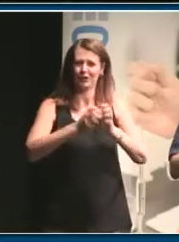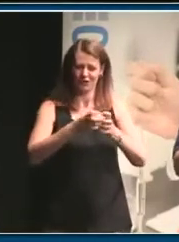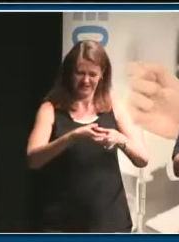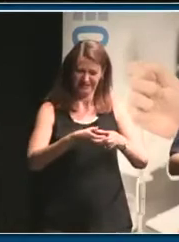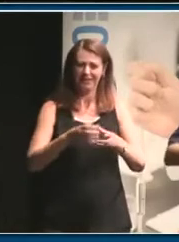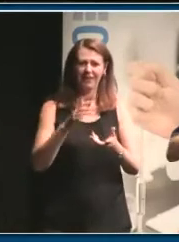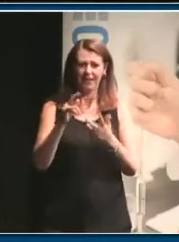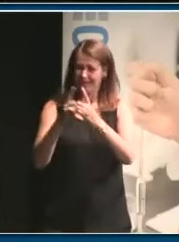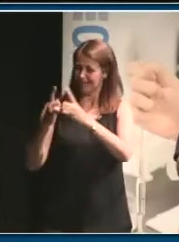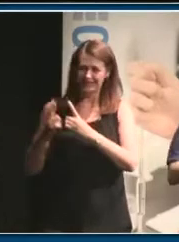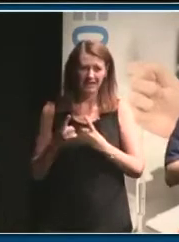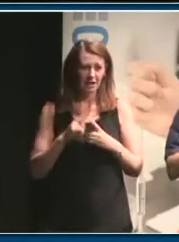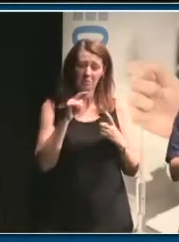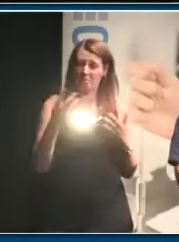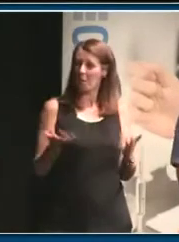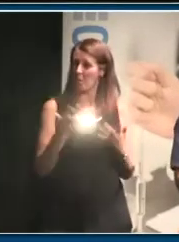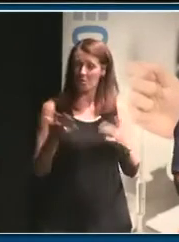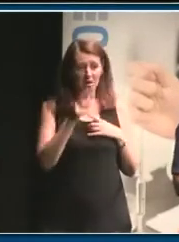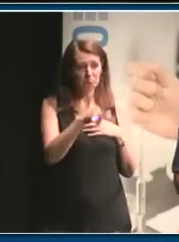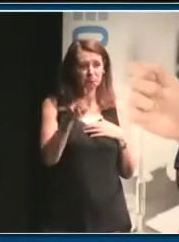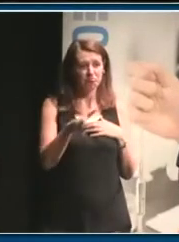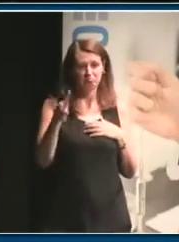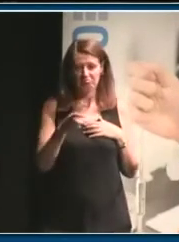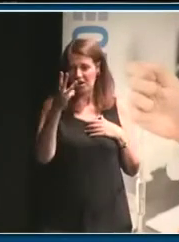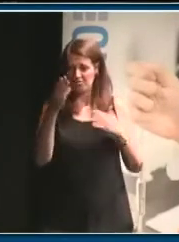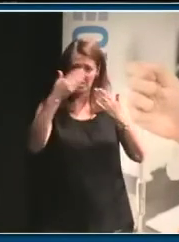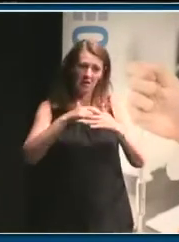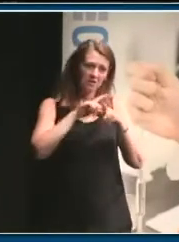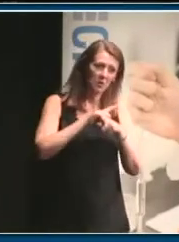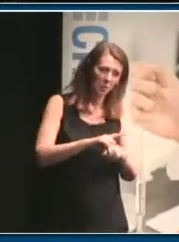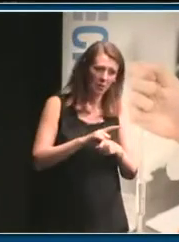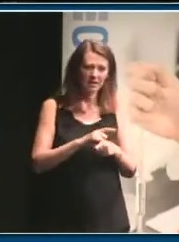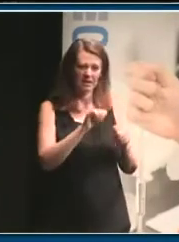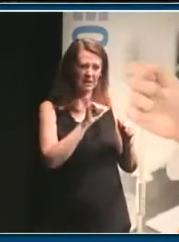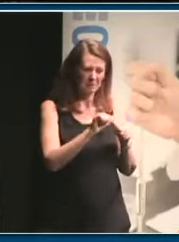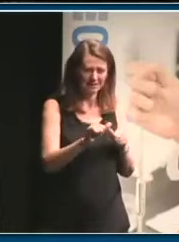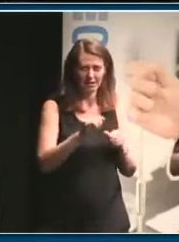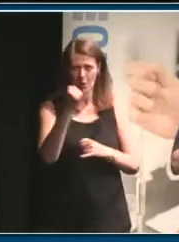pretty good. We were playing quite often, three nights a week at the best worst dives in Boston.